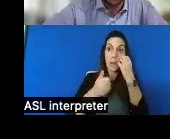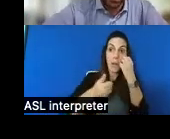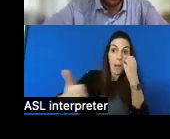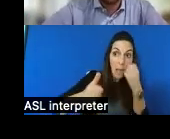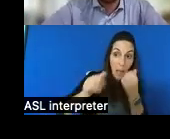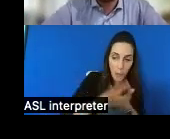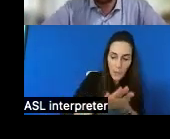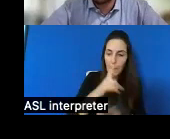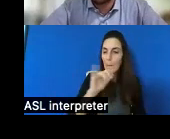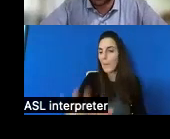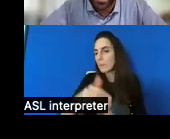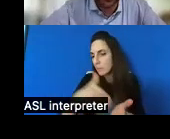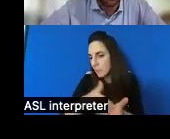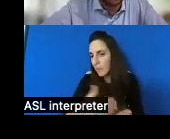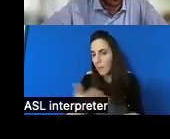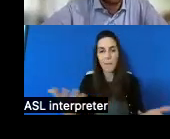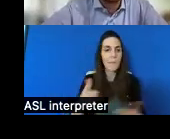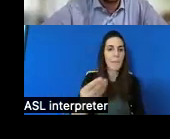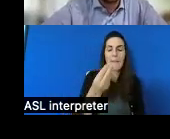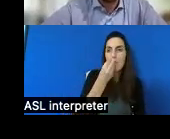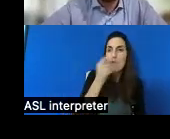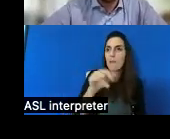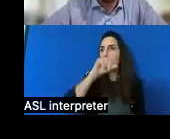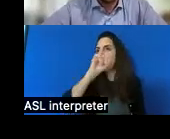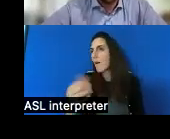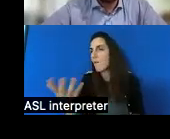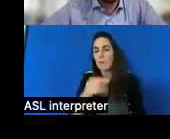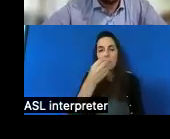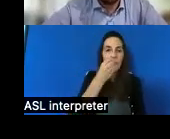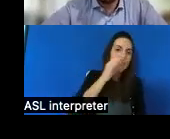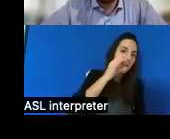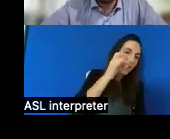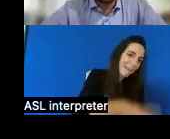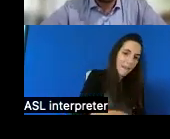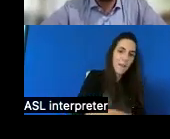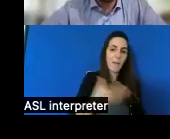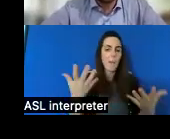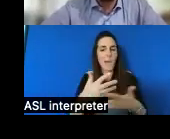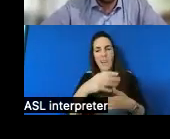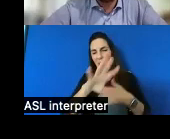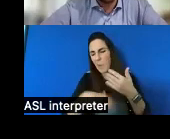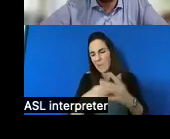doctor what fruit do they hate and love right what are all these things that as parents you